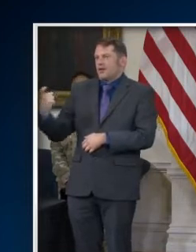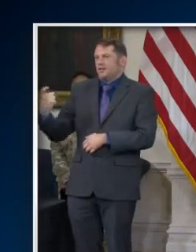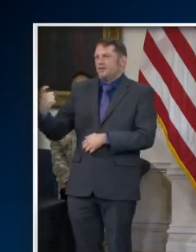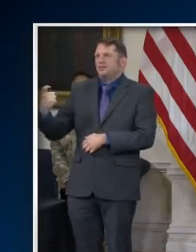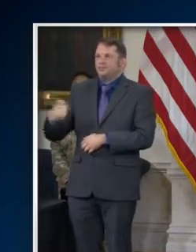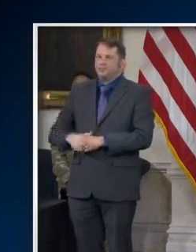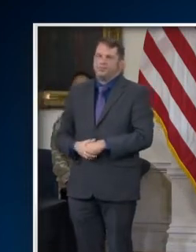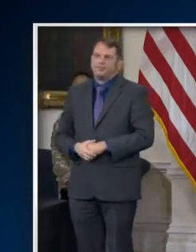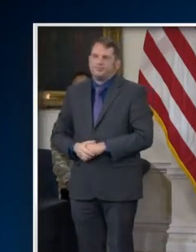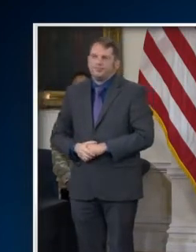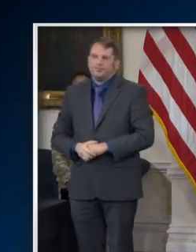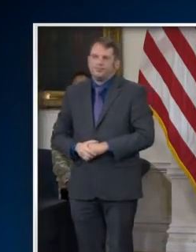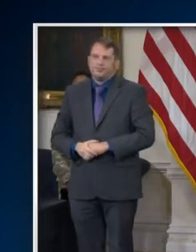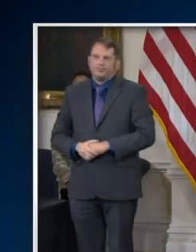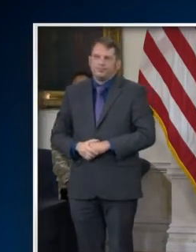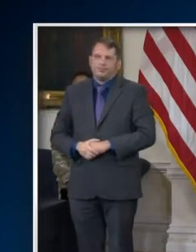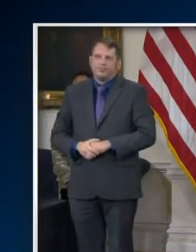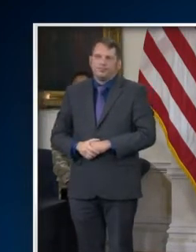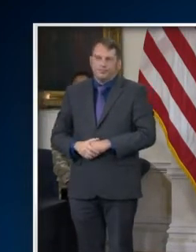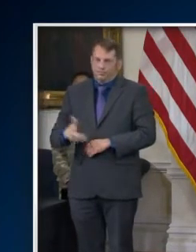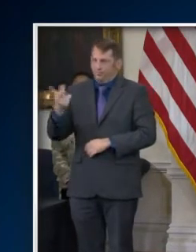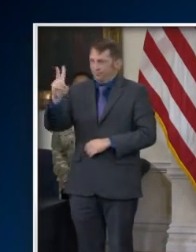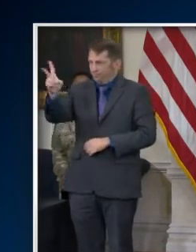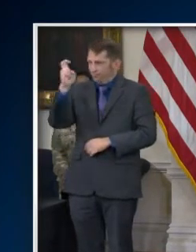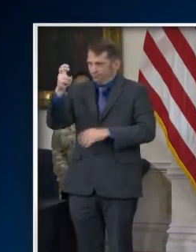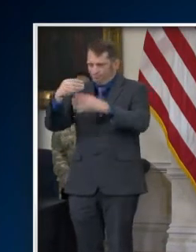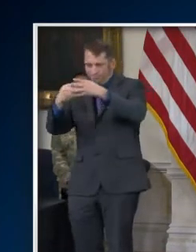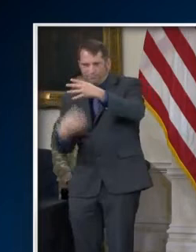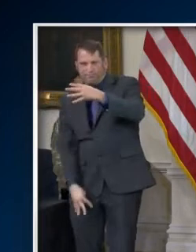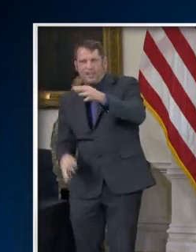10:00 P.M. BY DIALING 1-8 55-MD-GOVA